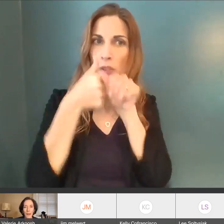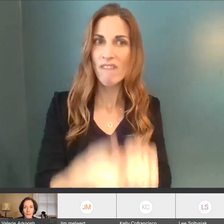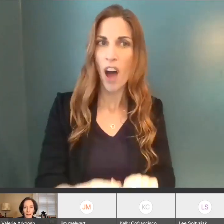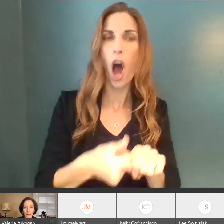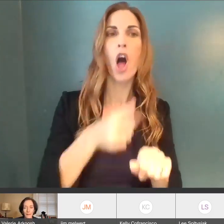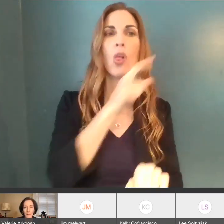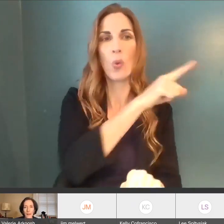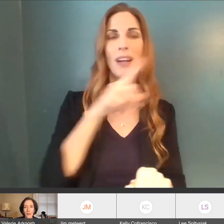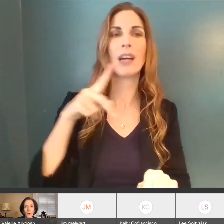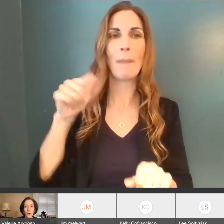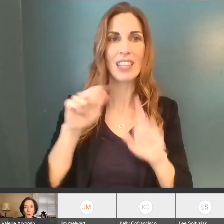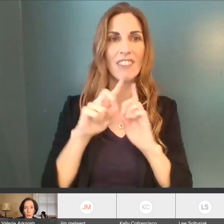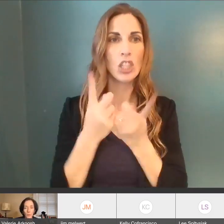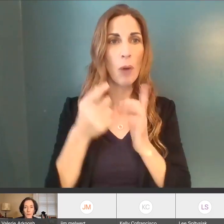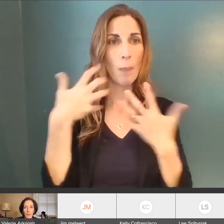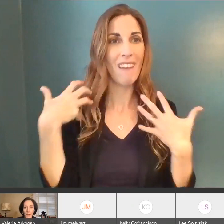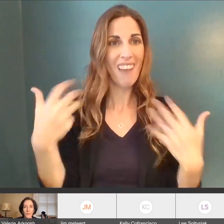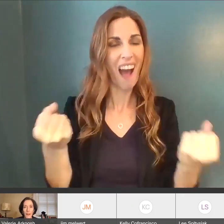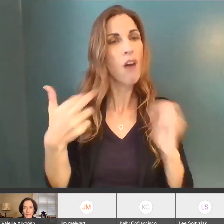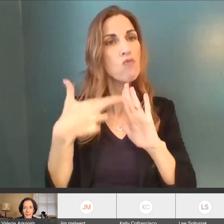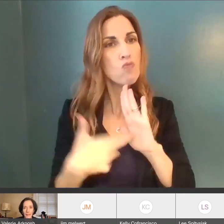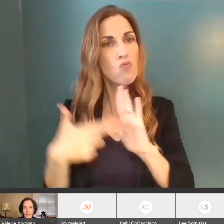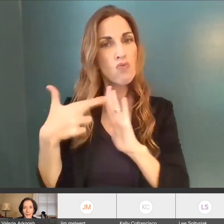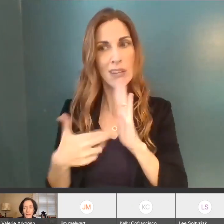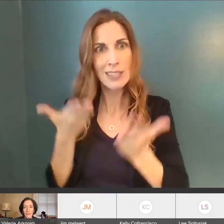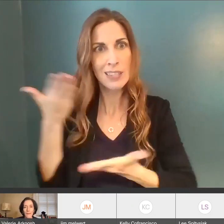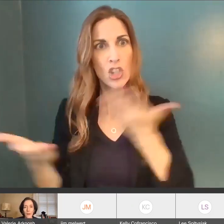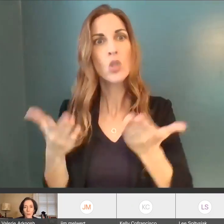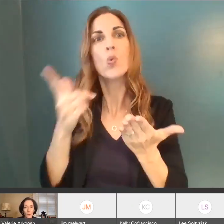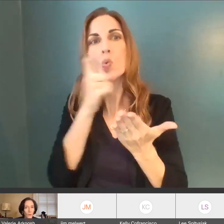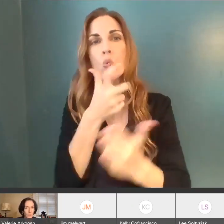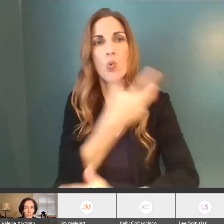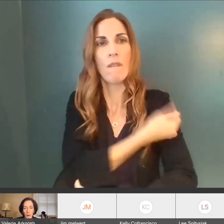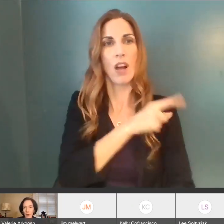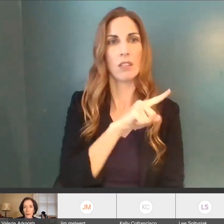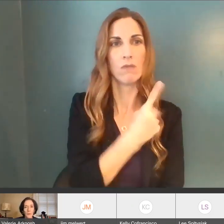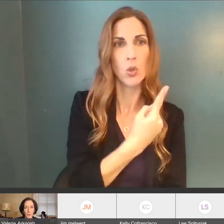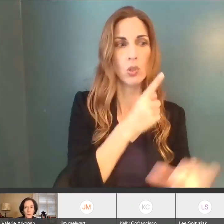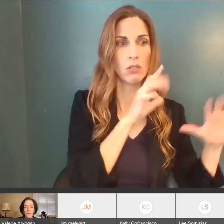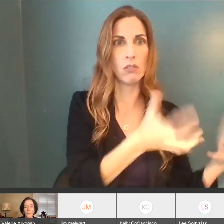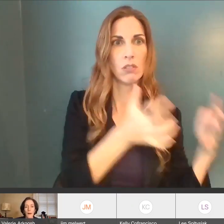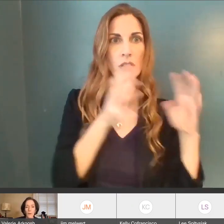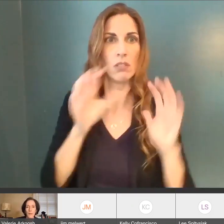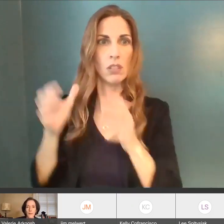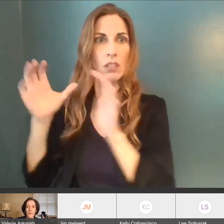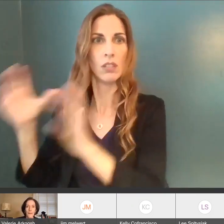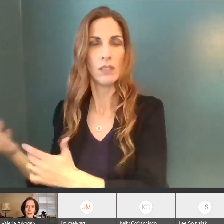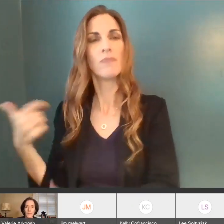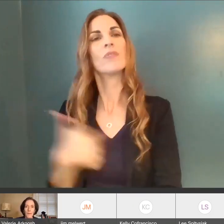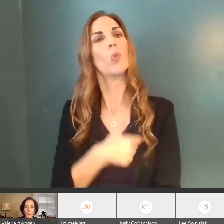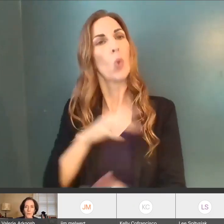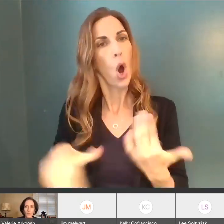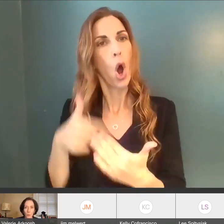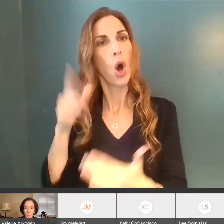guidelines for whom they are vaccinating. So we are all supposed to be following the same set of rules.